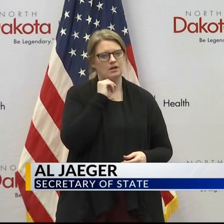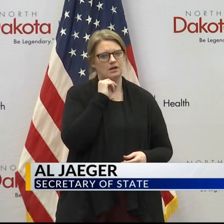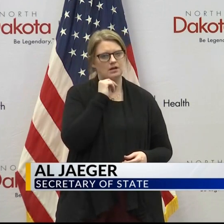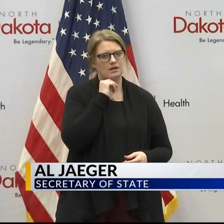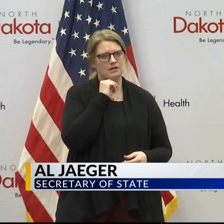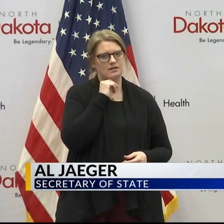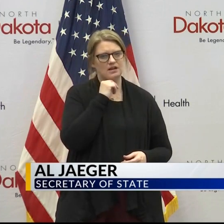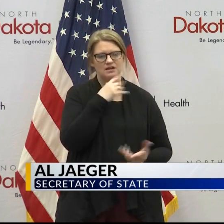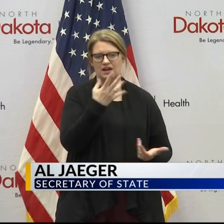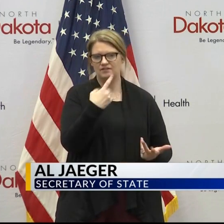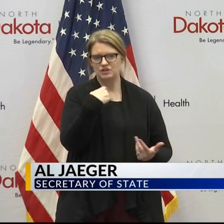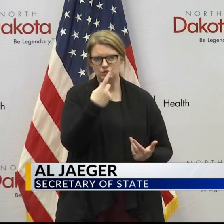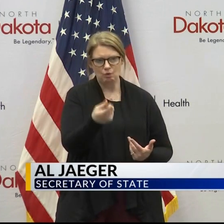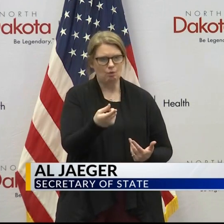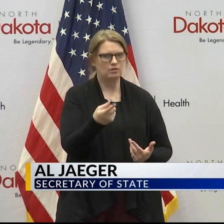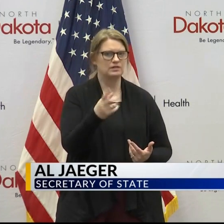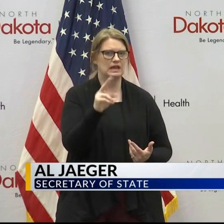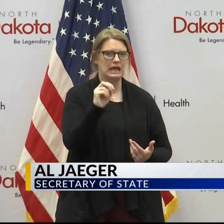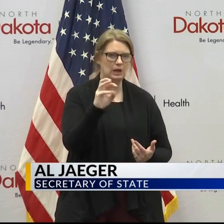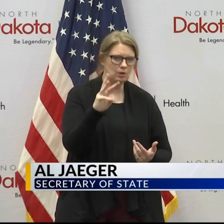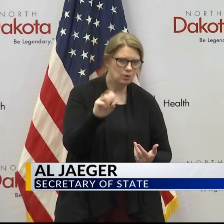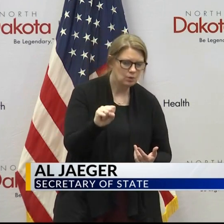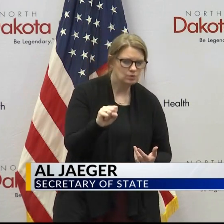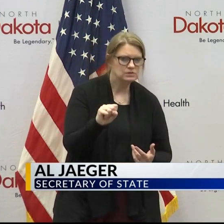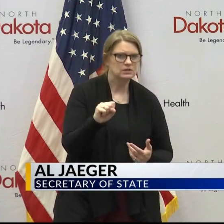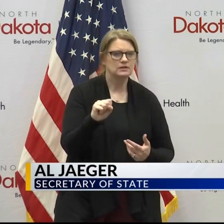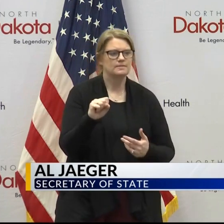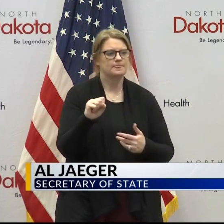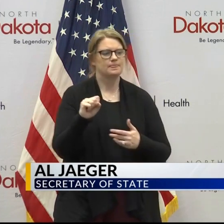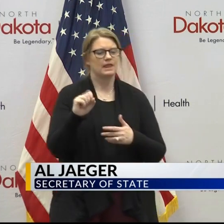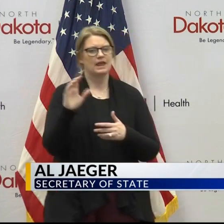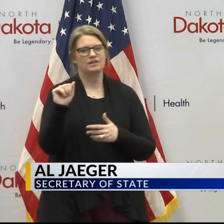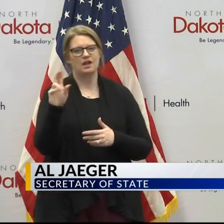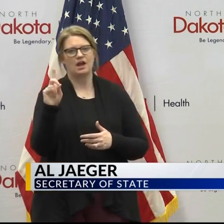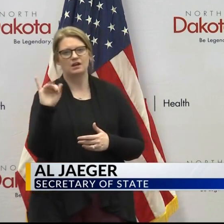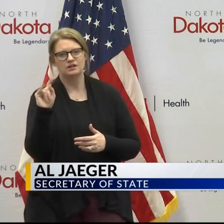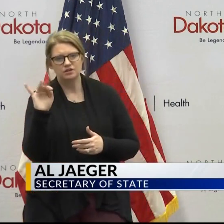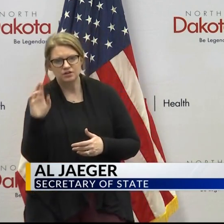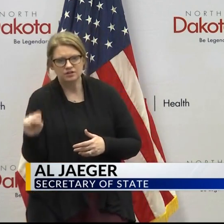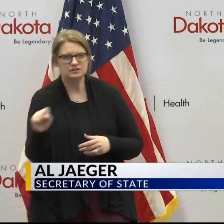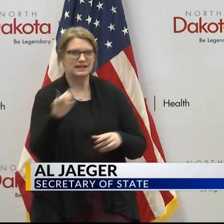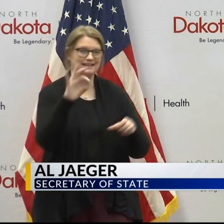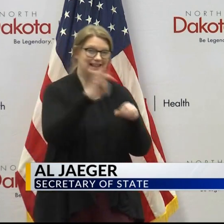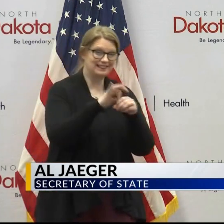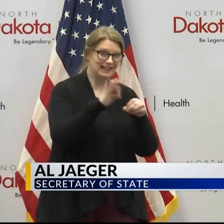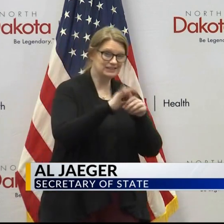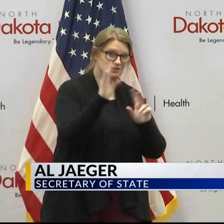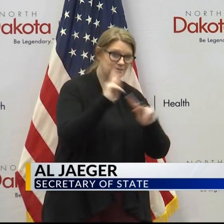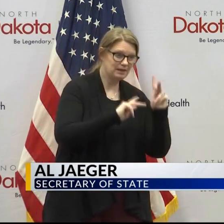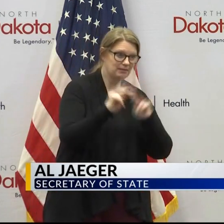COUNTY, WHAT THEY HAVE IN TERMS OF THE TEAM, WE'VE BEEN VERY GOOD ABOUT EVERYTHING. AND AS I'VE OFTEN MENTIONED IN